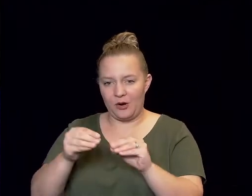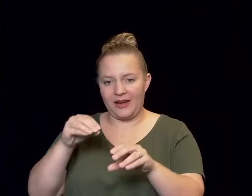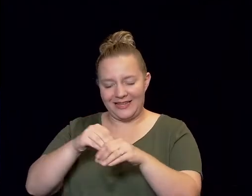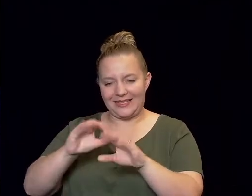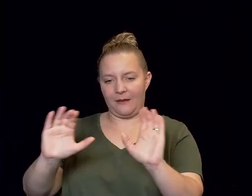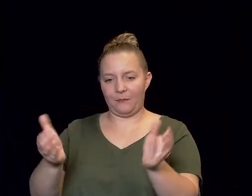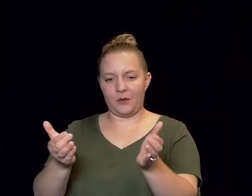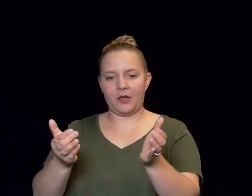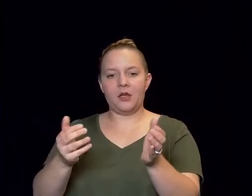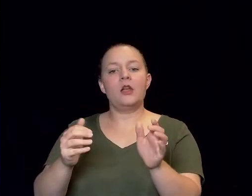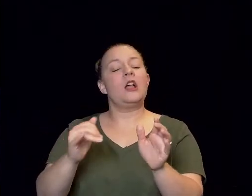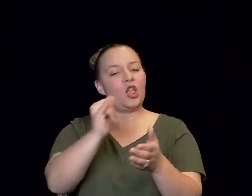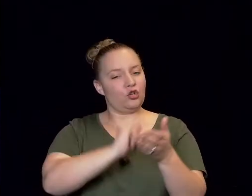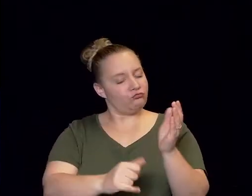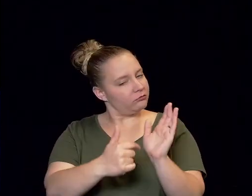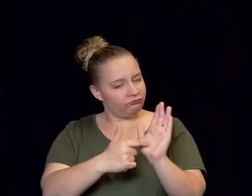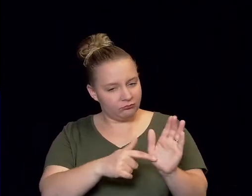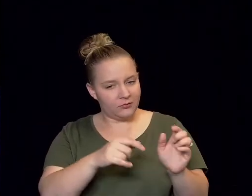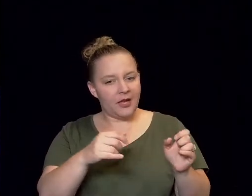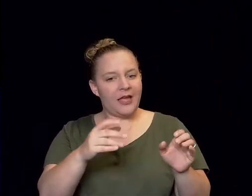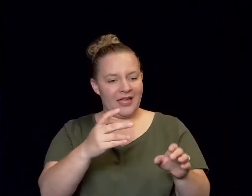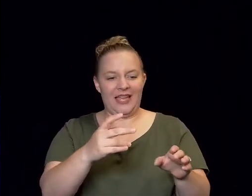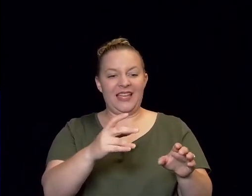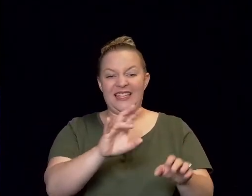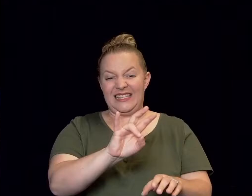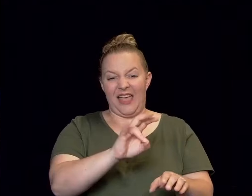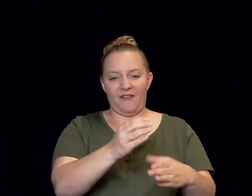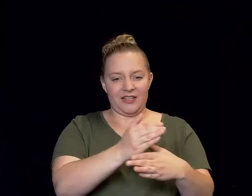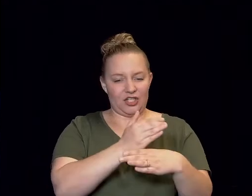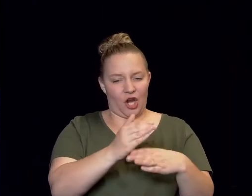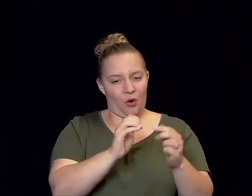I'm gonna take this 7, I share it with the 4. So, that gives us this